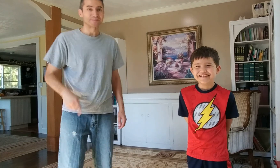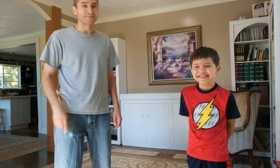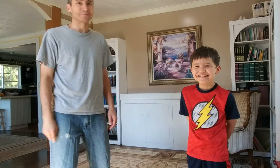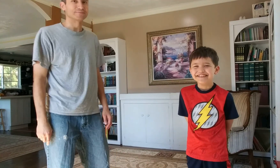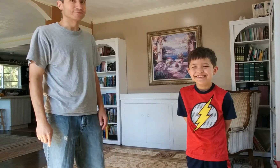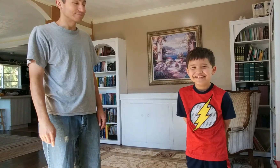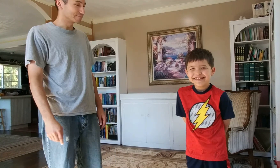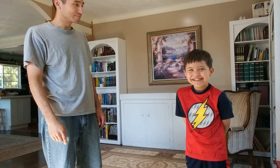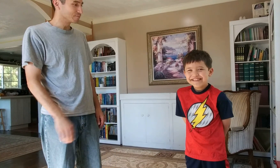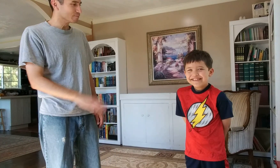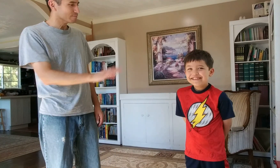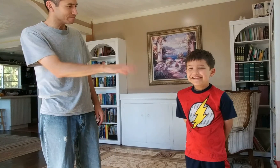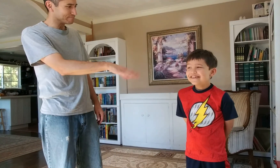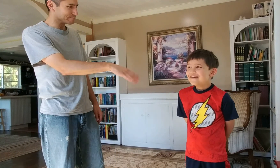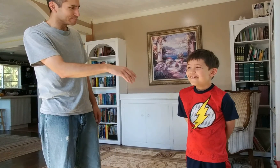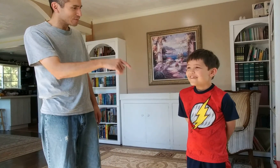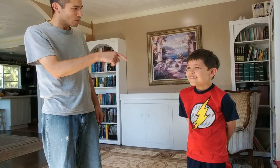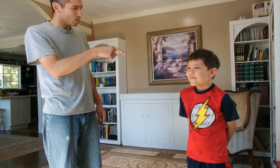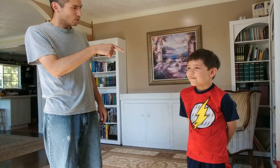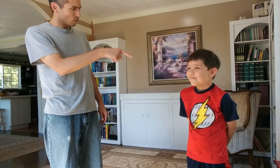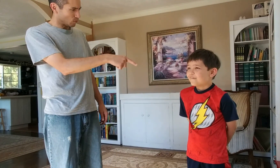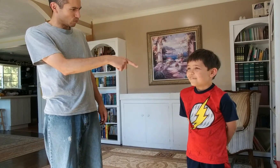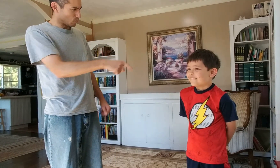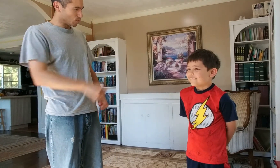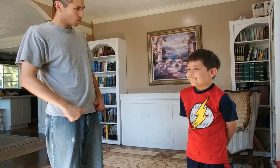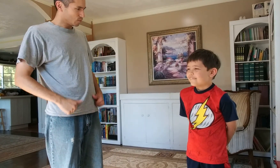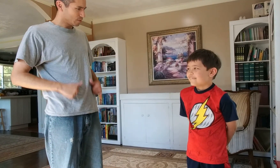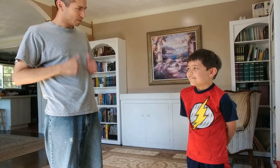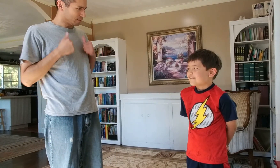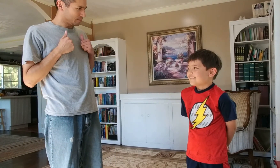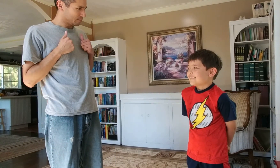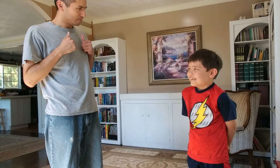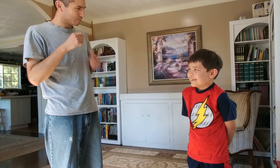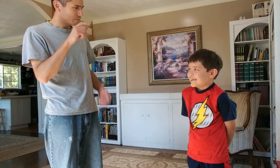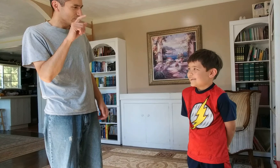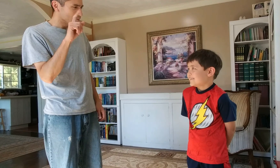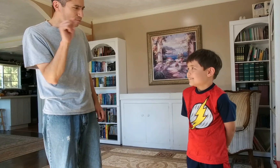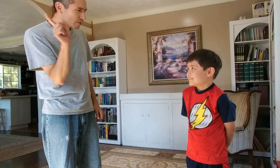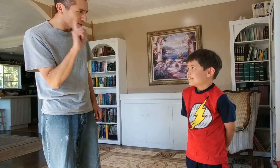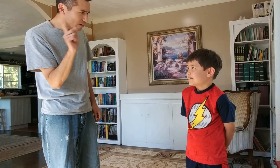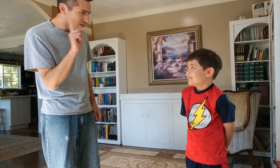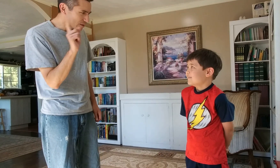HEY, YOU LIVE, WHERE?